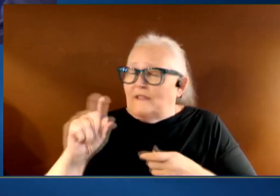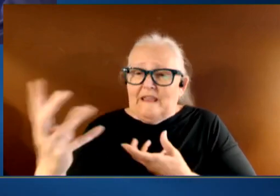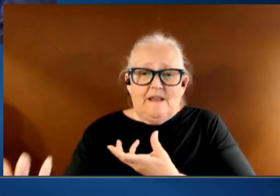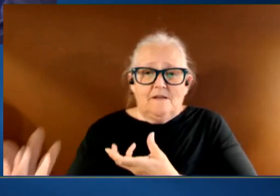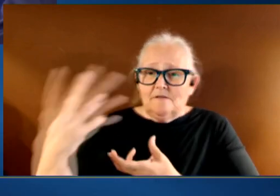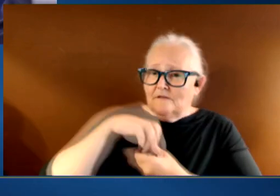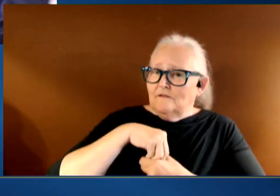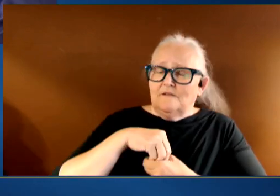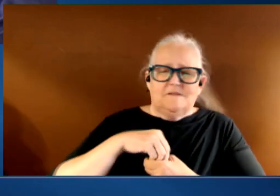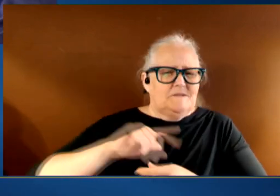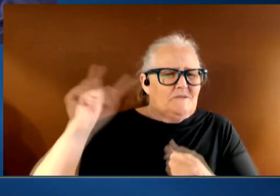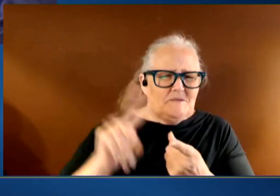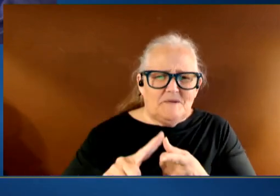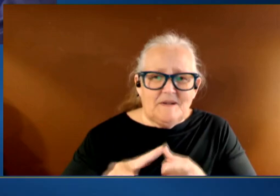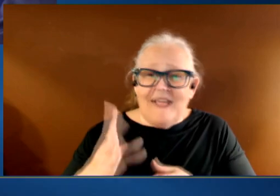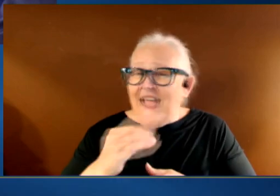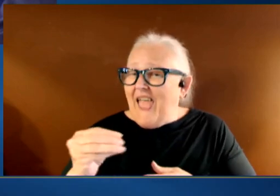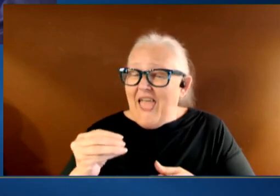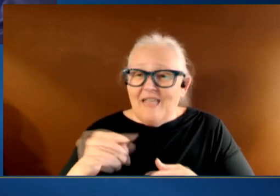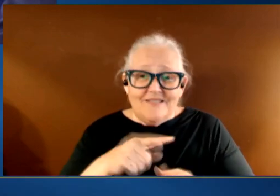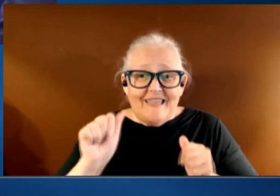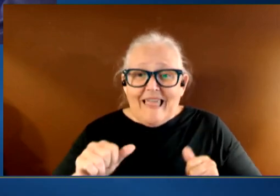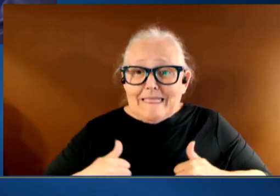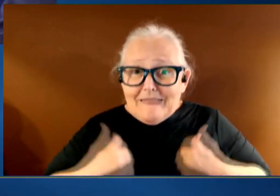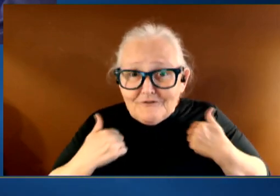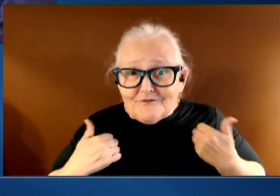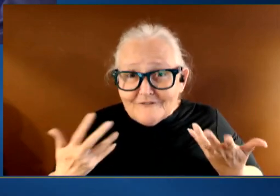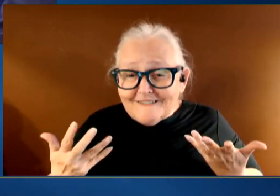can improve survival. So it's just really getting it out, not even just to the patients, but to the